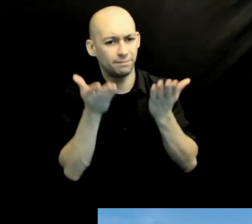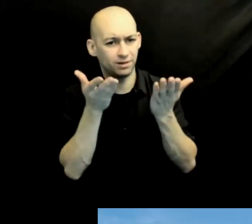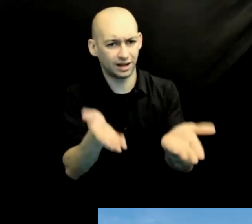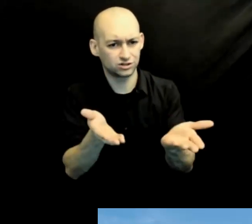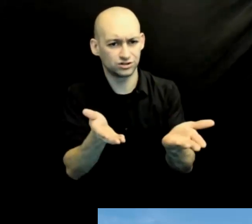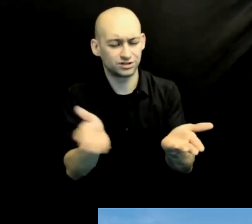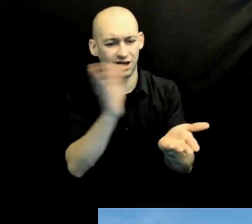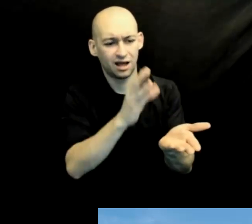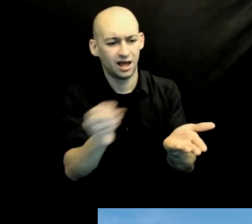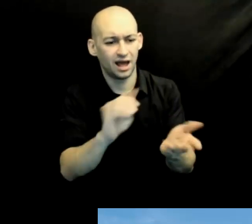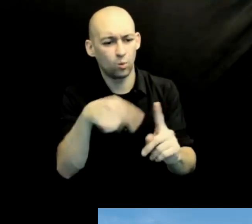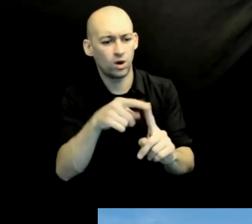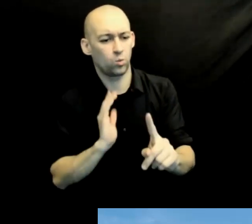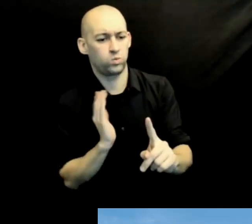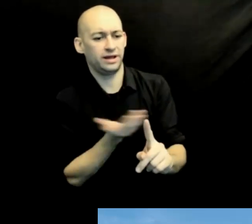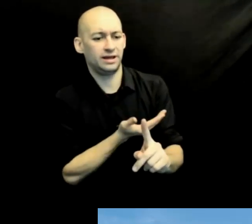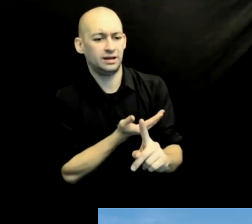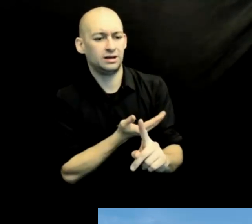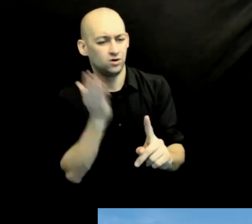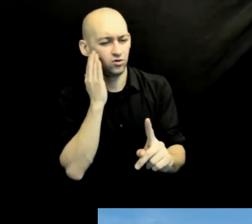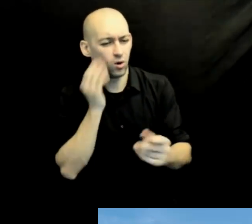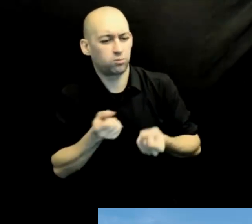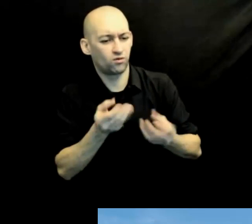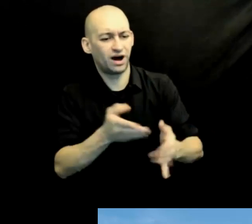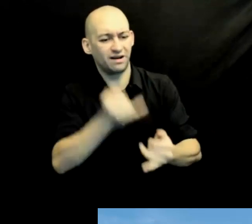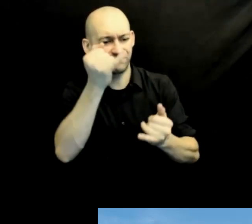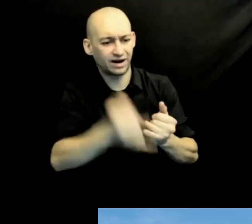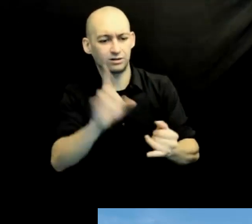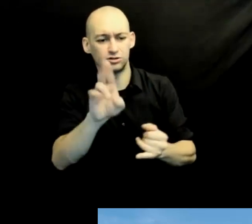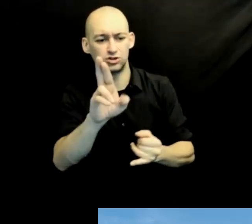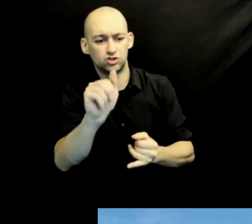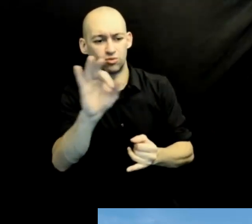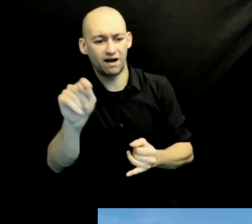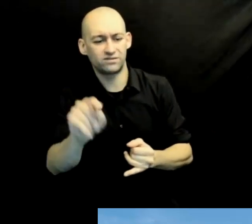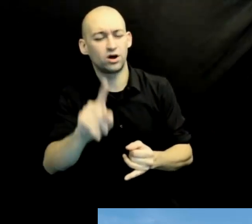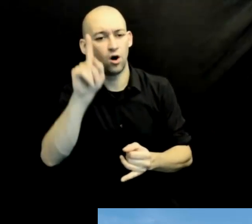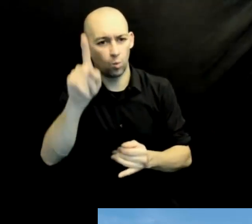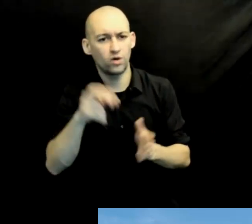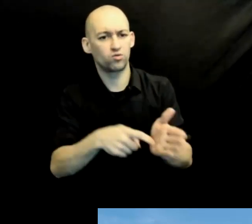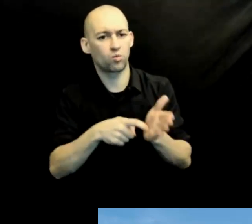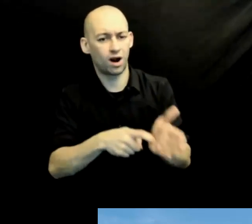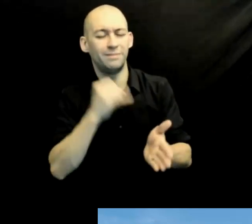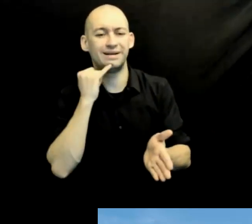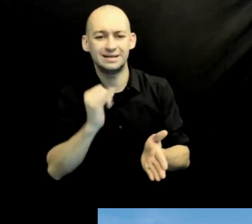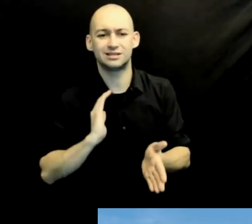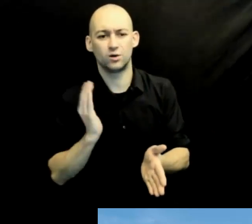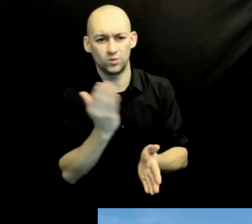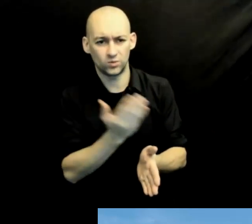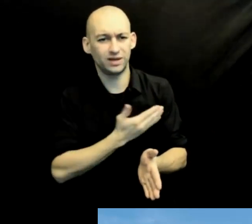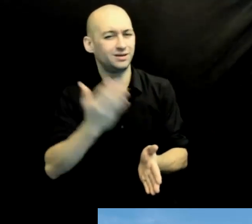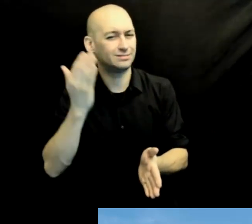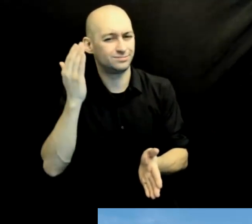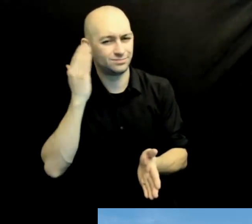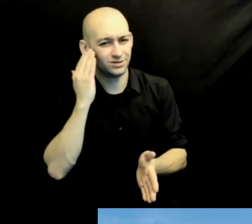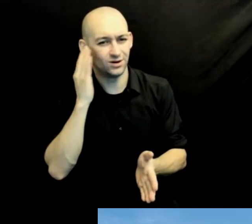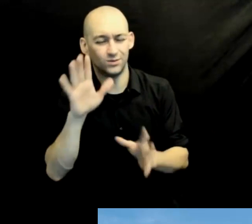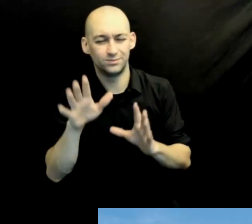when we you know, provide the final draft, one of the requirements is that we you know, and Shawn